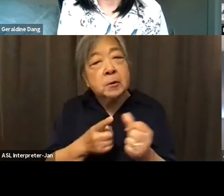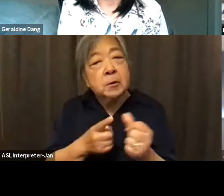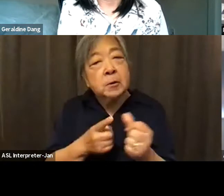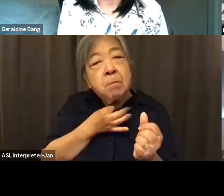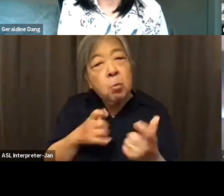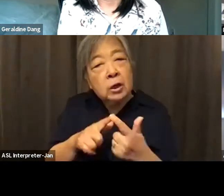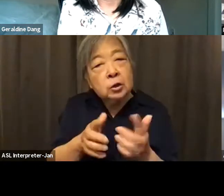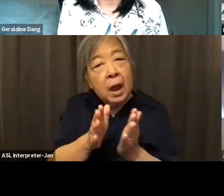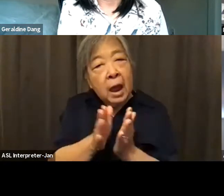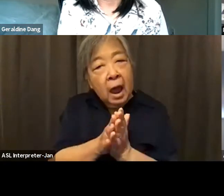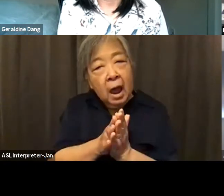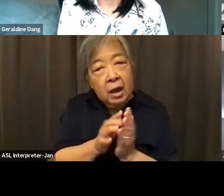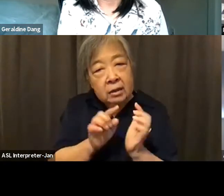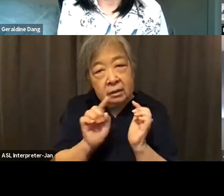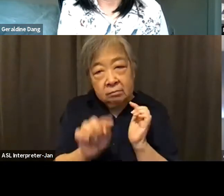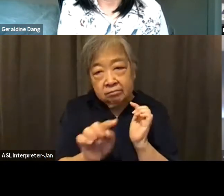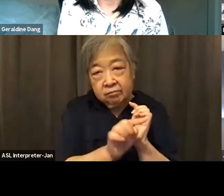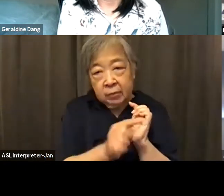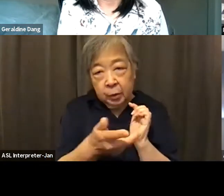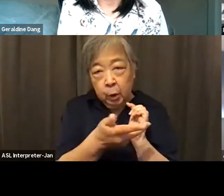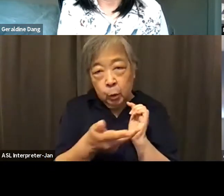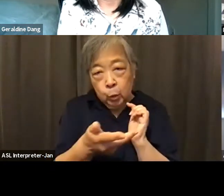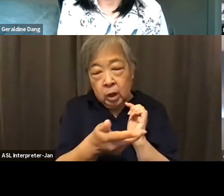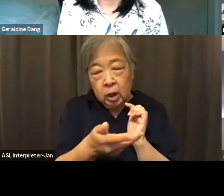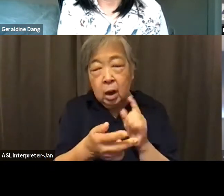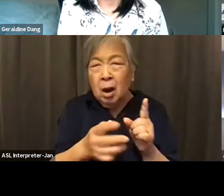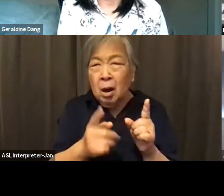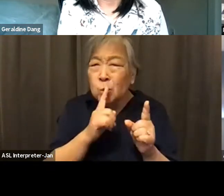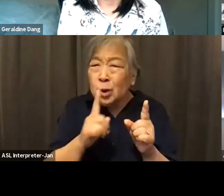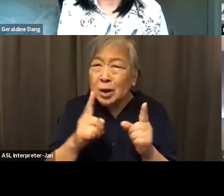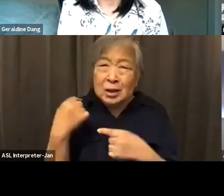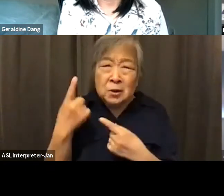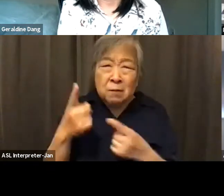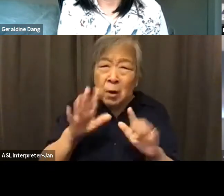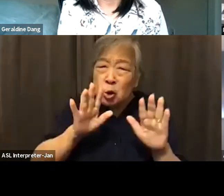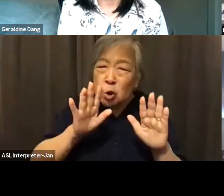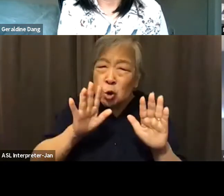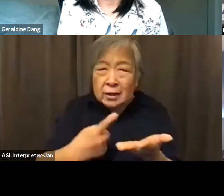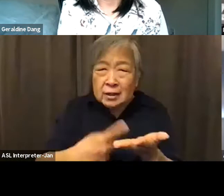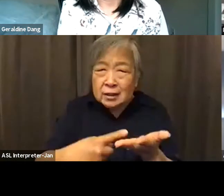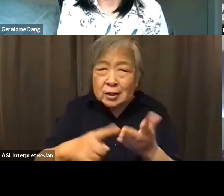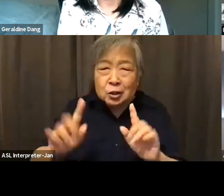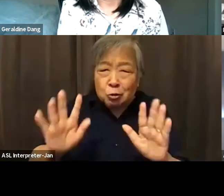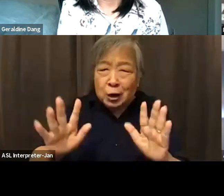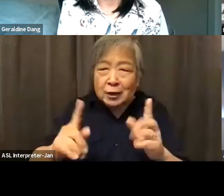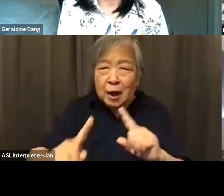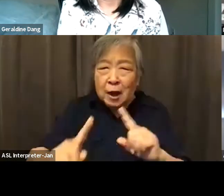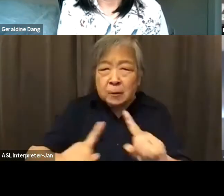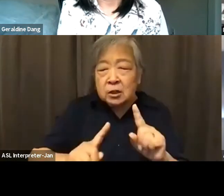of you've had such a great conversation so far, in terms of, like, things that you I